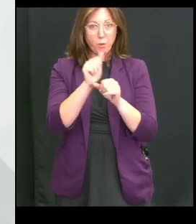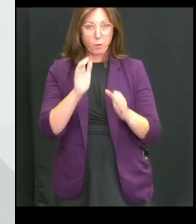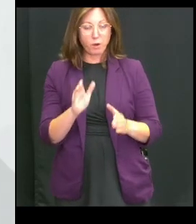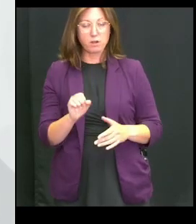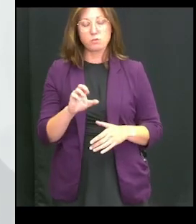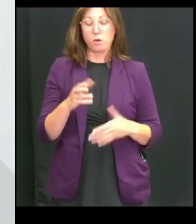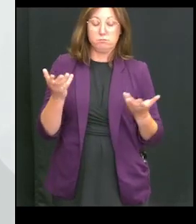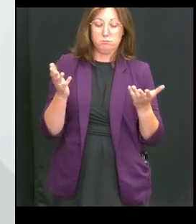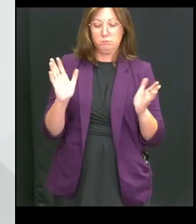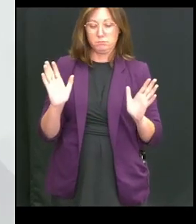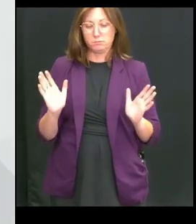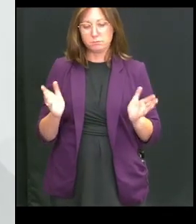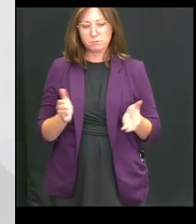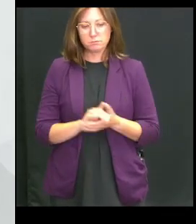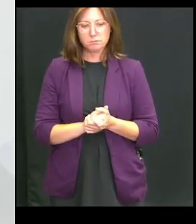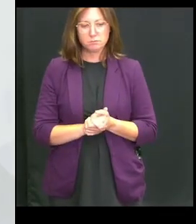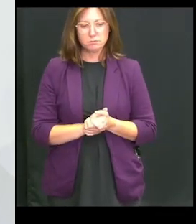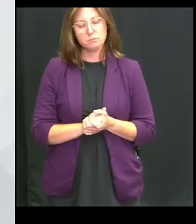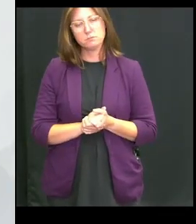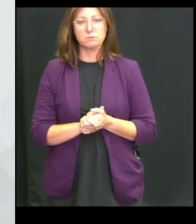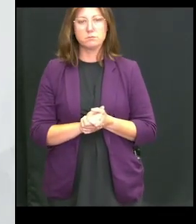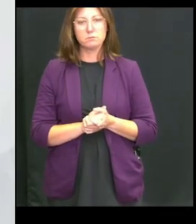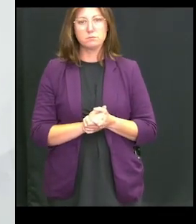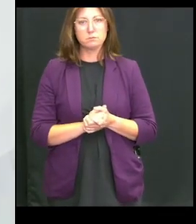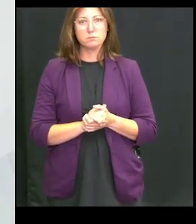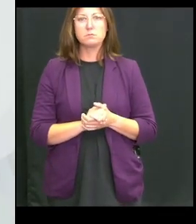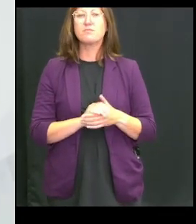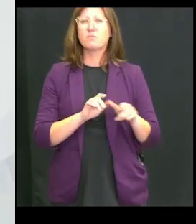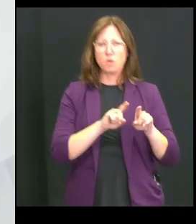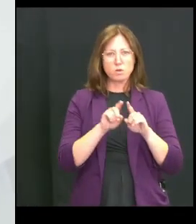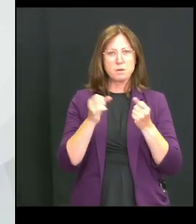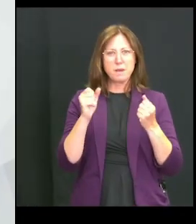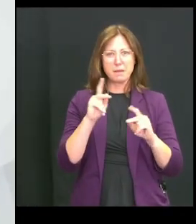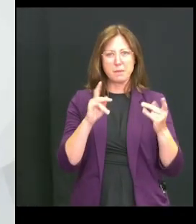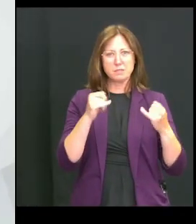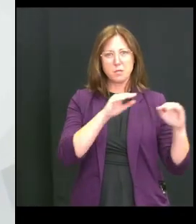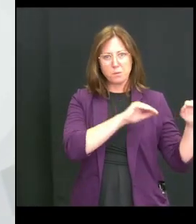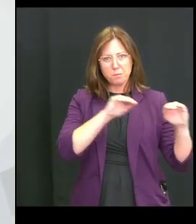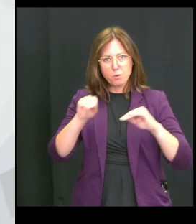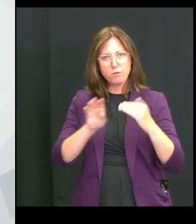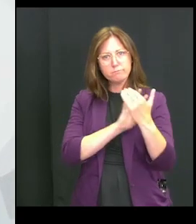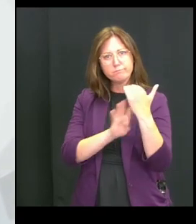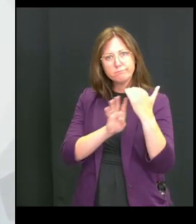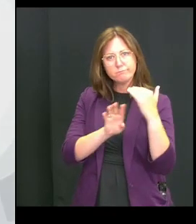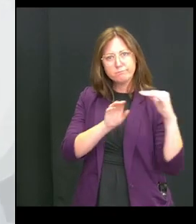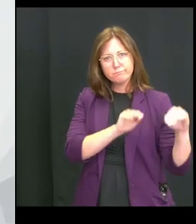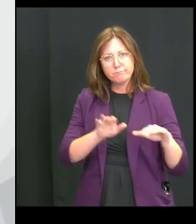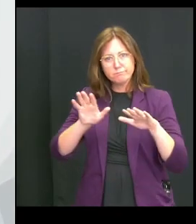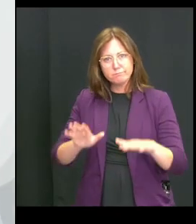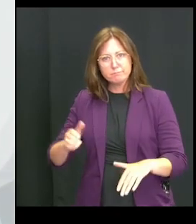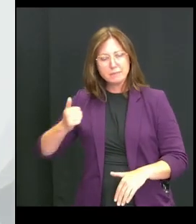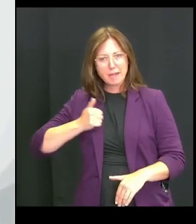but there's a lot of immigration still happening in Canada. We have new Canadians who come in,